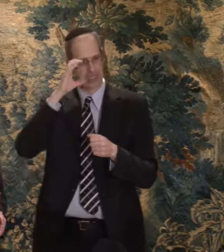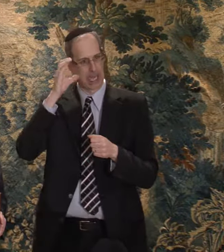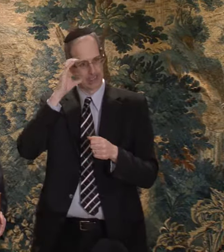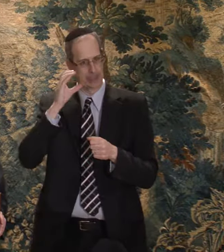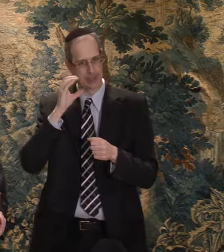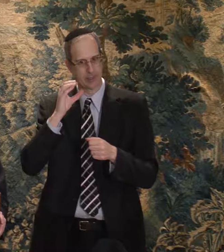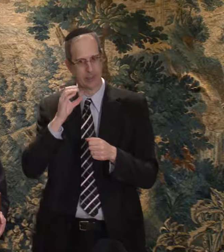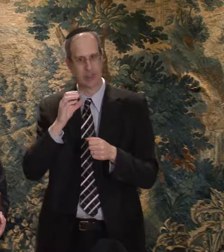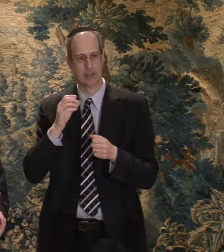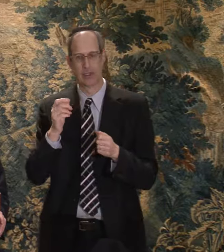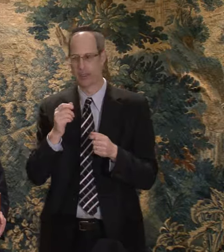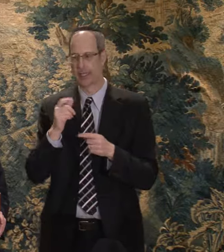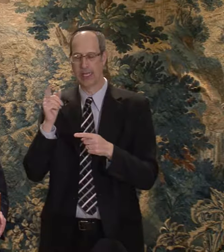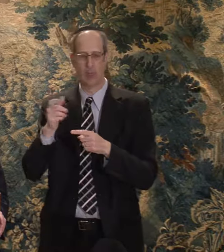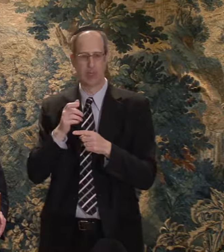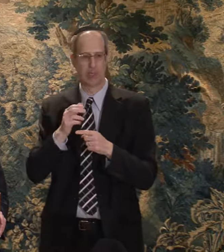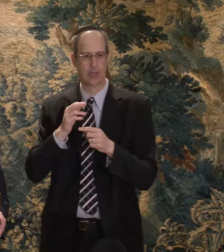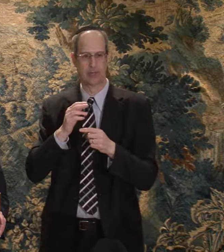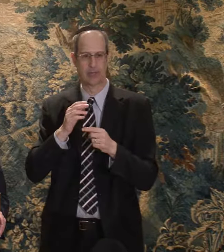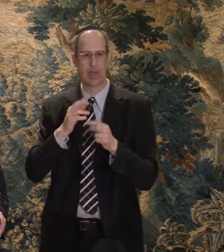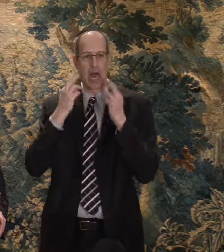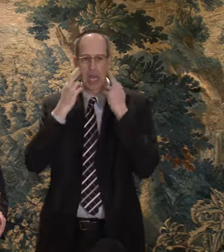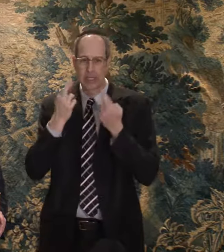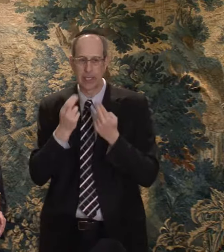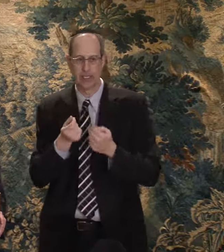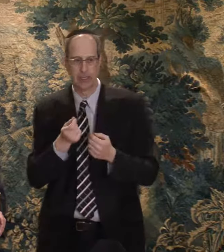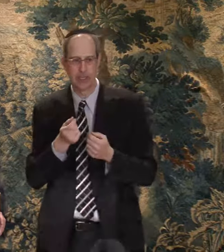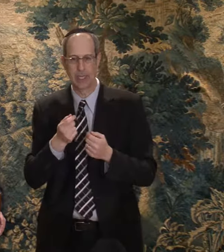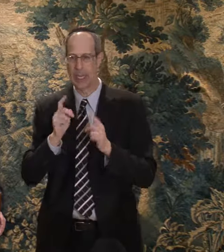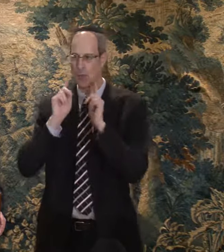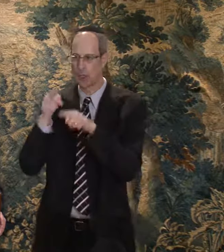Nichols : AHA said he would go all the time to that sooner and every year the